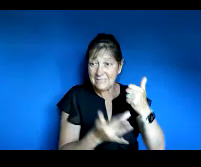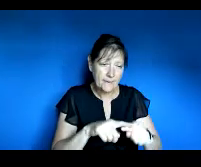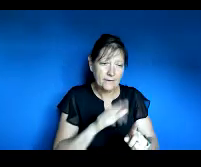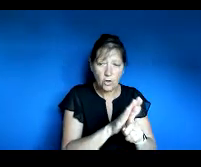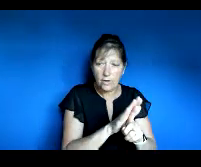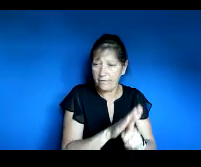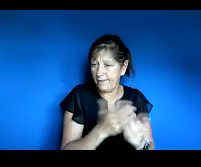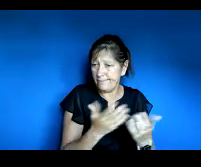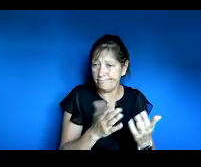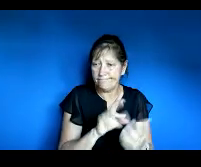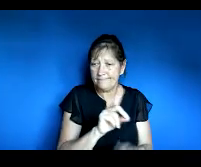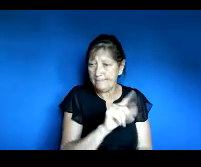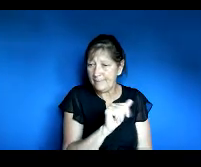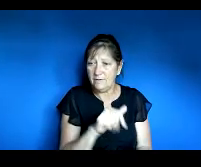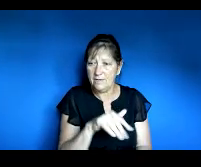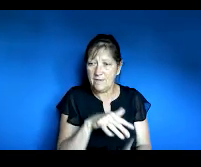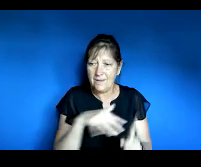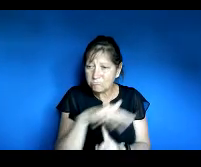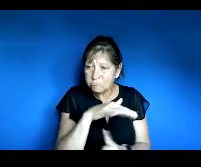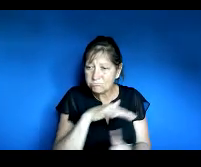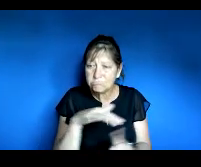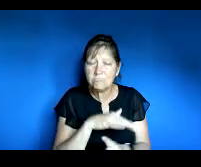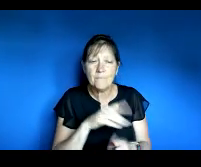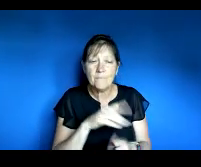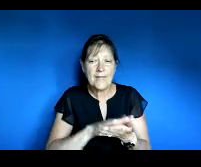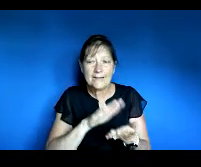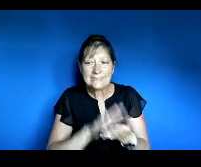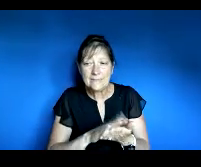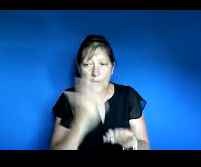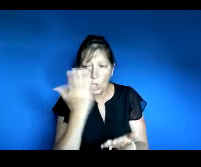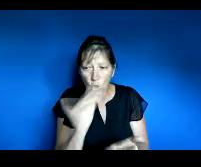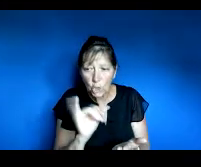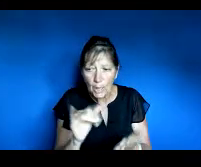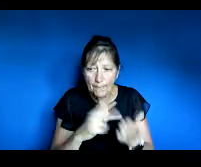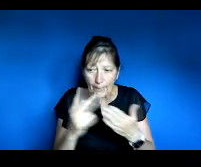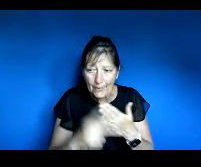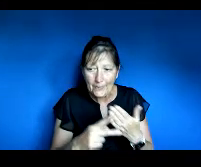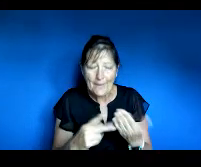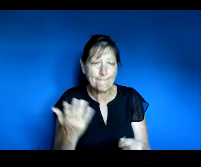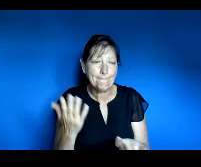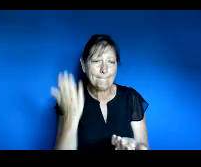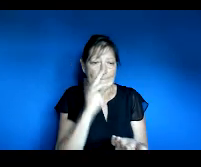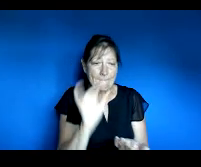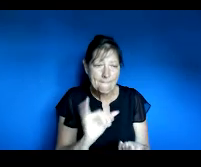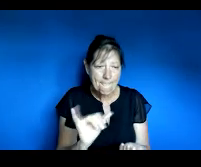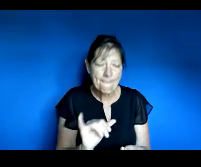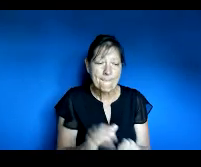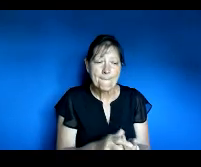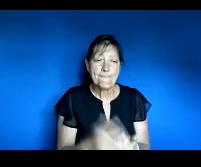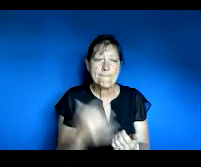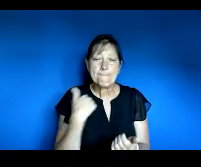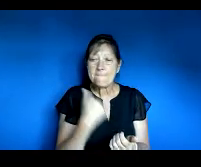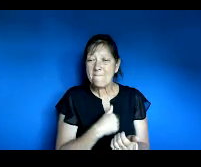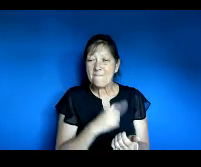and what the context, you know, of an academic course or a program that they're involved in is. And so, really, what I want to emphasize here is,